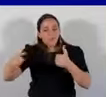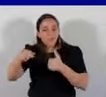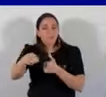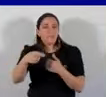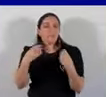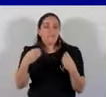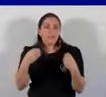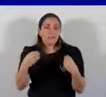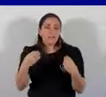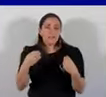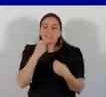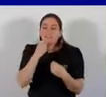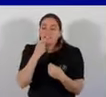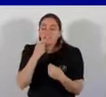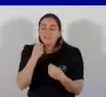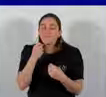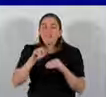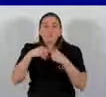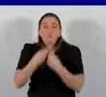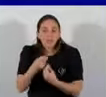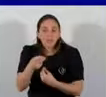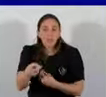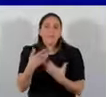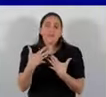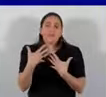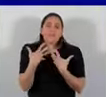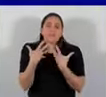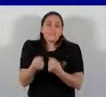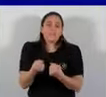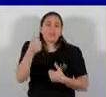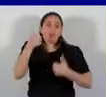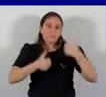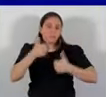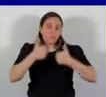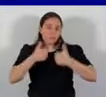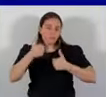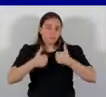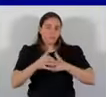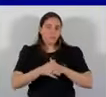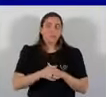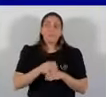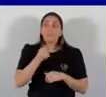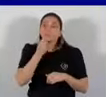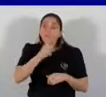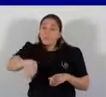Whose contribution to determining failure Is what makes defense of competition